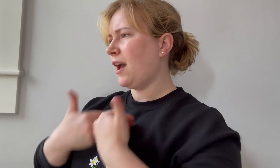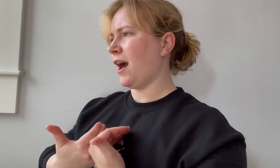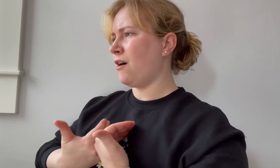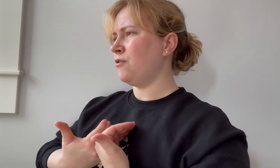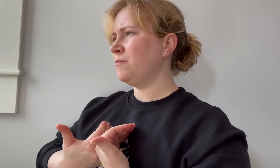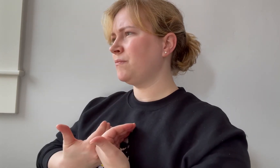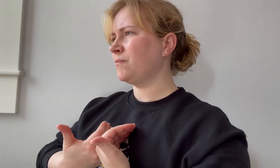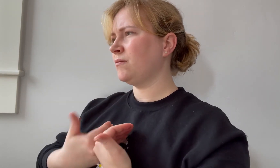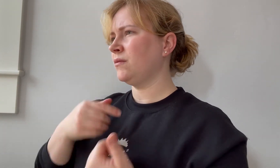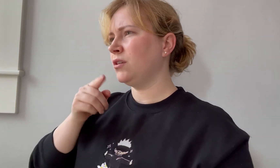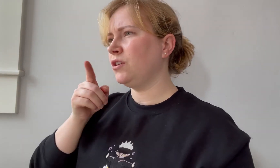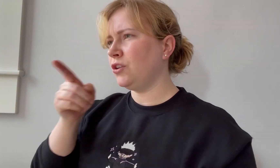how you